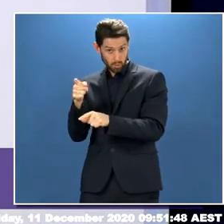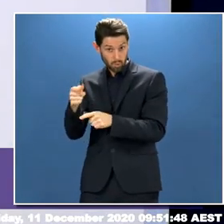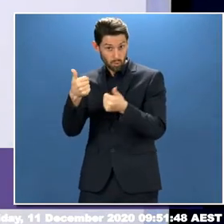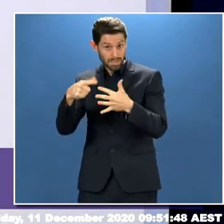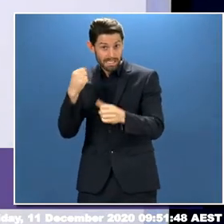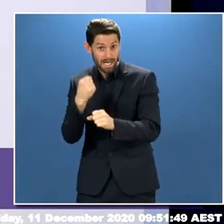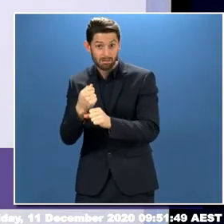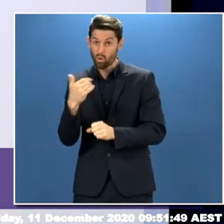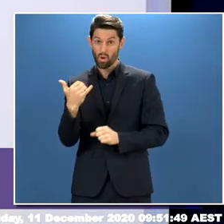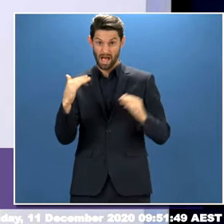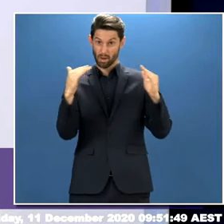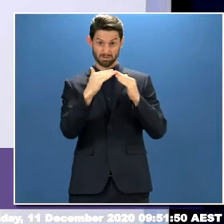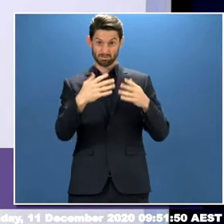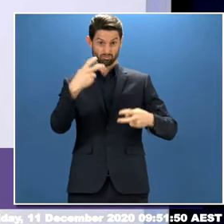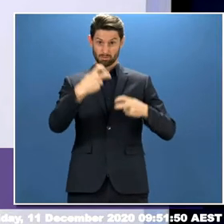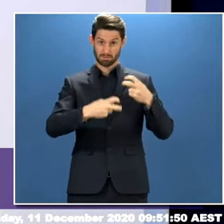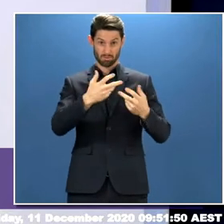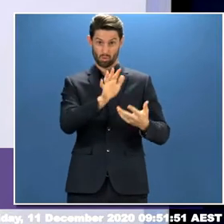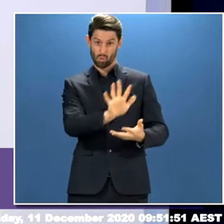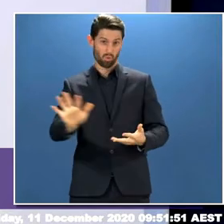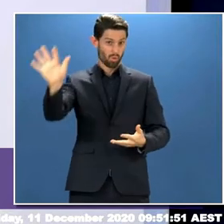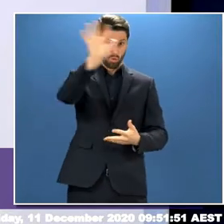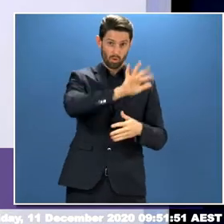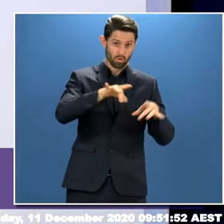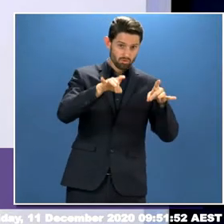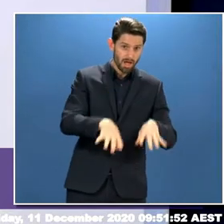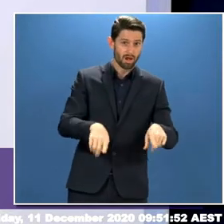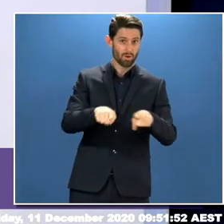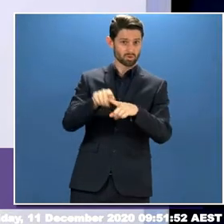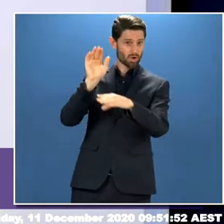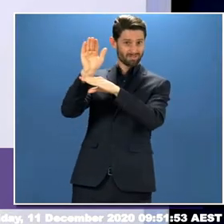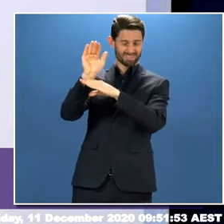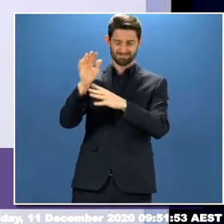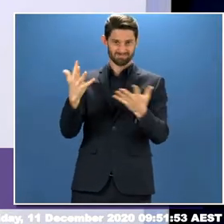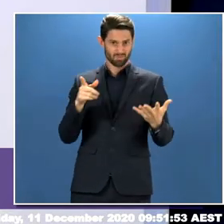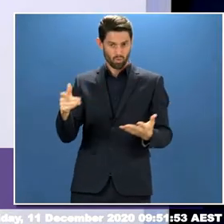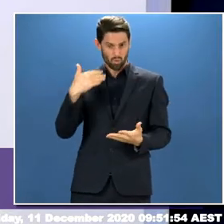this ongoing recurrent issue that you have to turn your mind to every time you